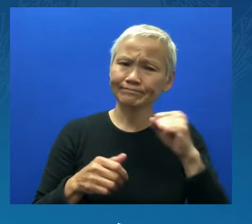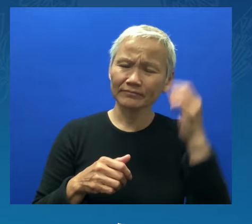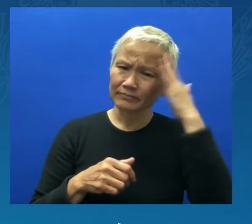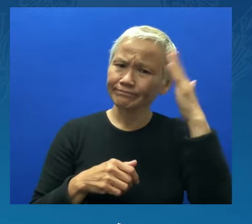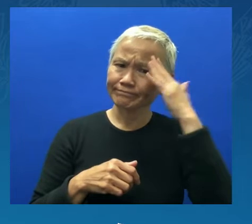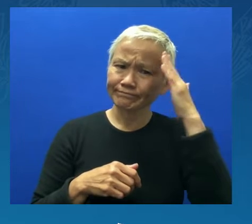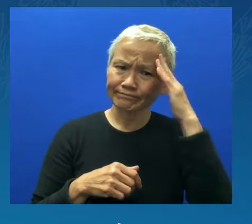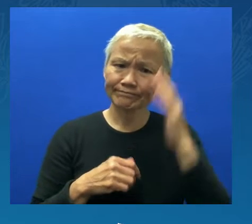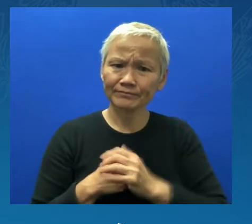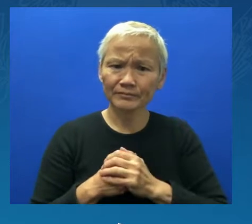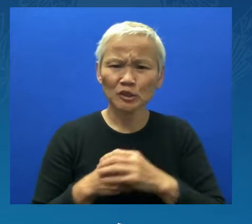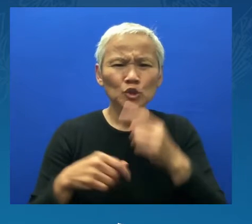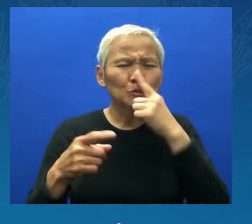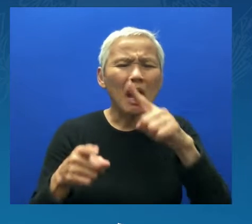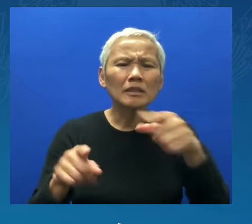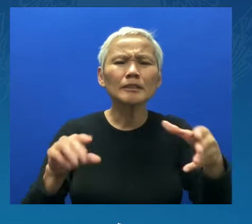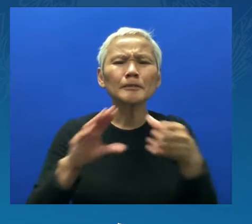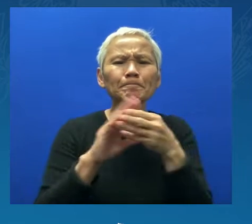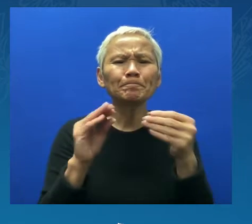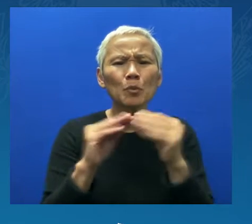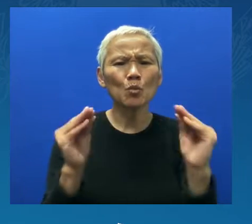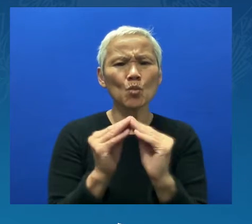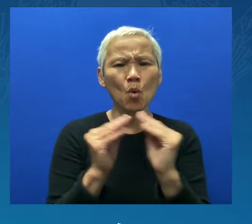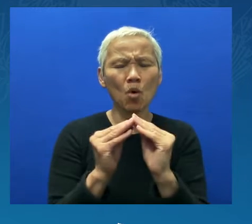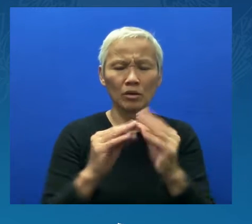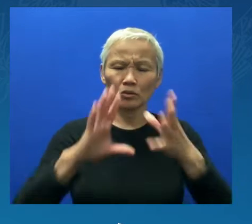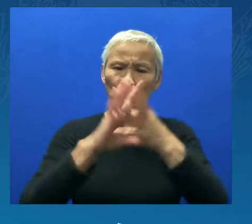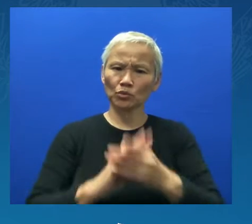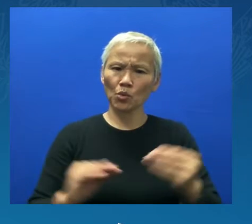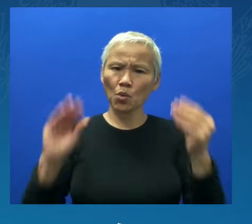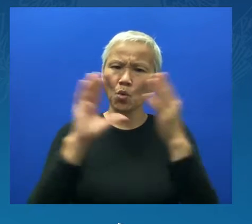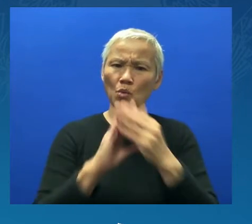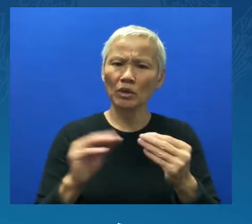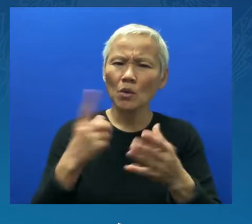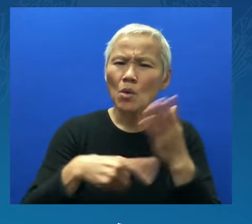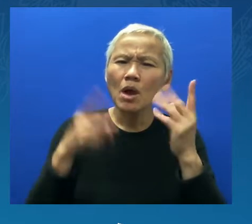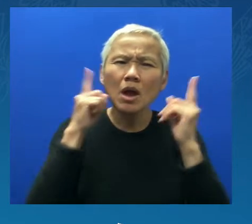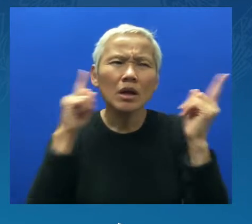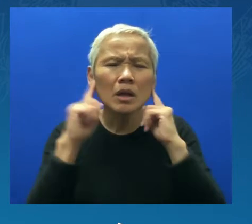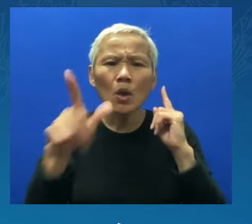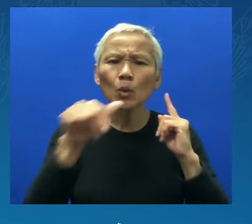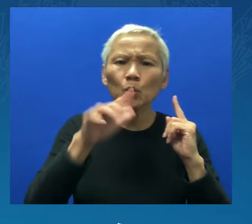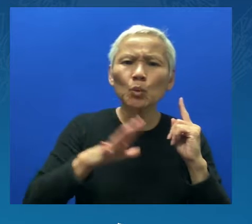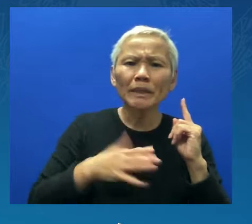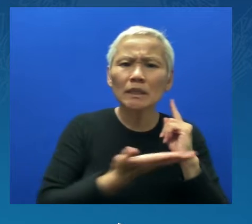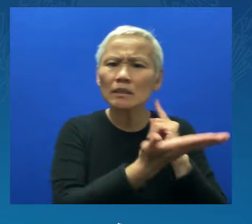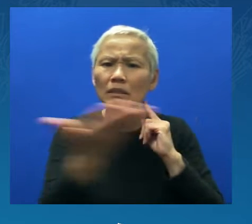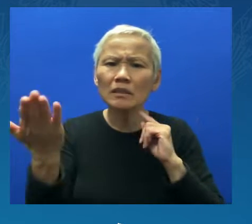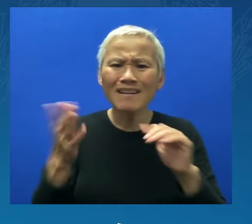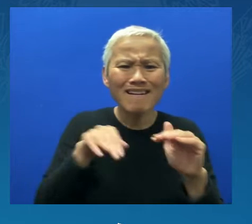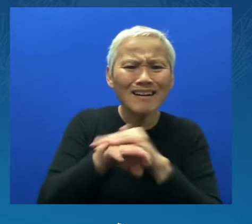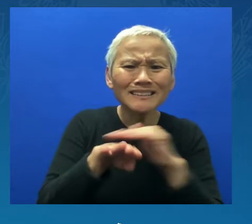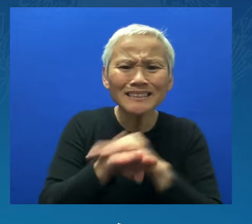But I'm hearing about women who are having been denied access. I know that Dr. Espey might talk about that a bit.